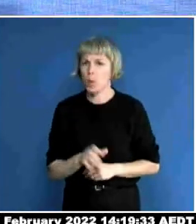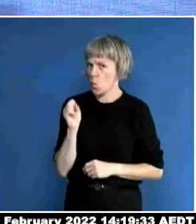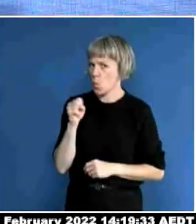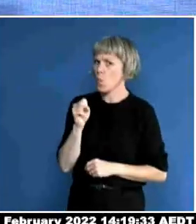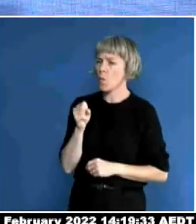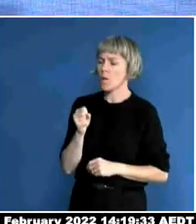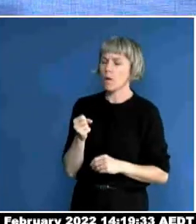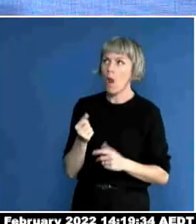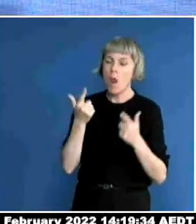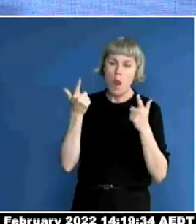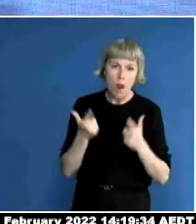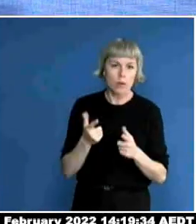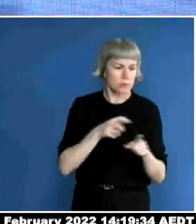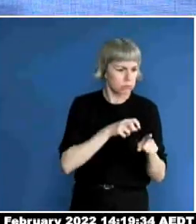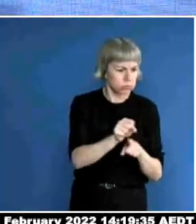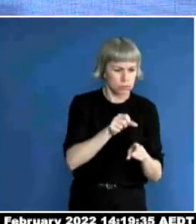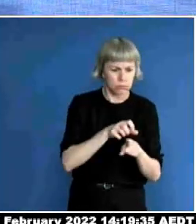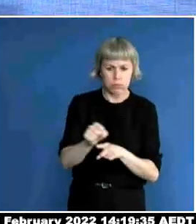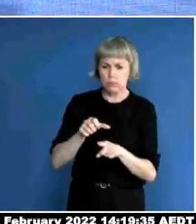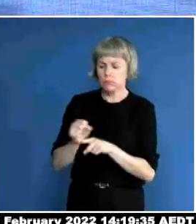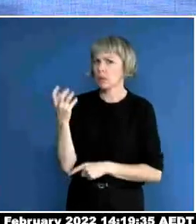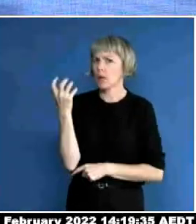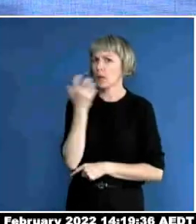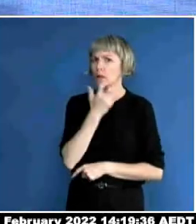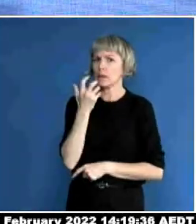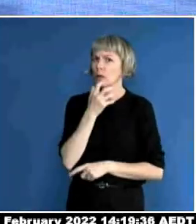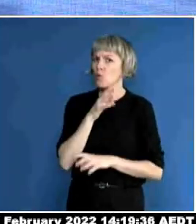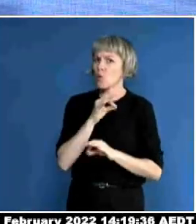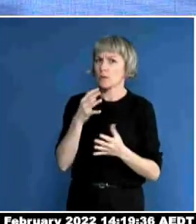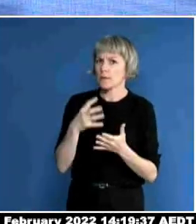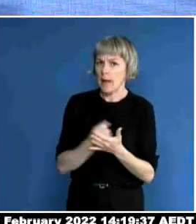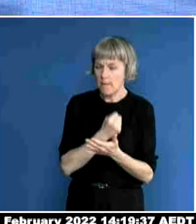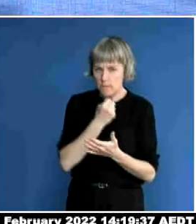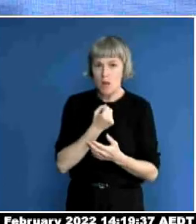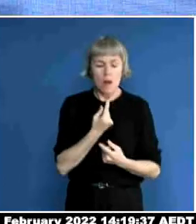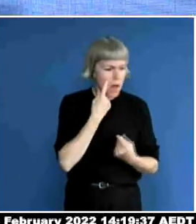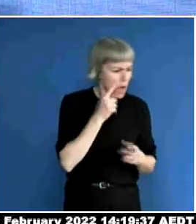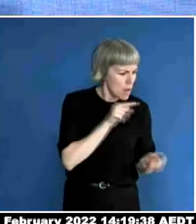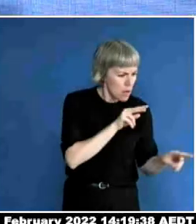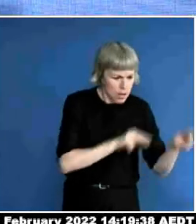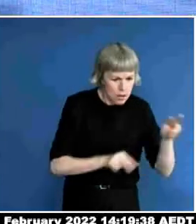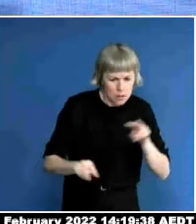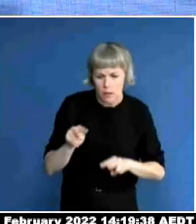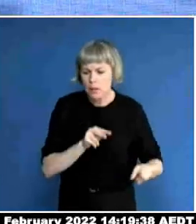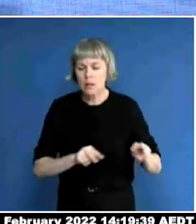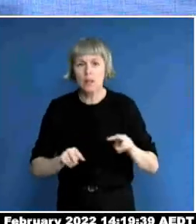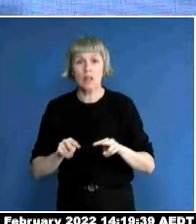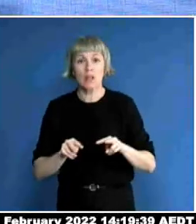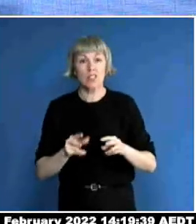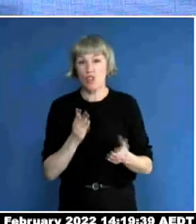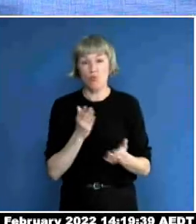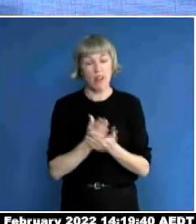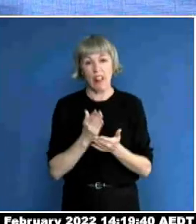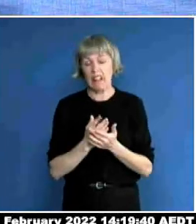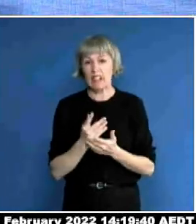would say, "We will look at it." They were just simple, basic things that someone could see that needed to be fixed.